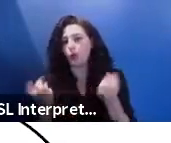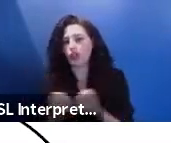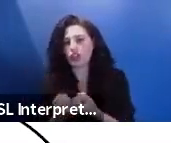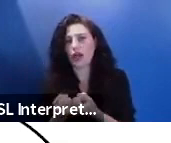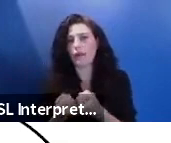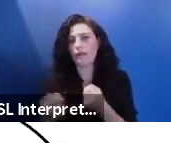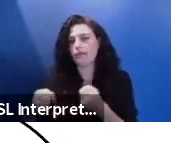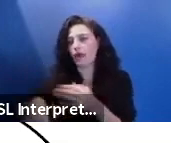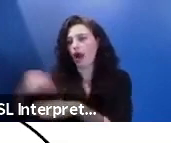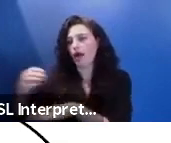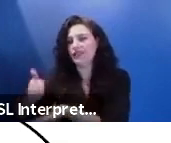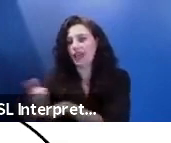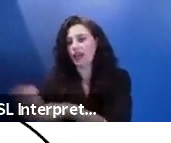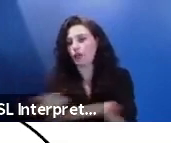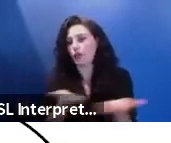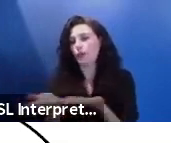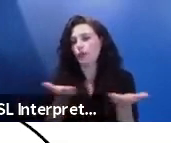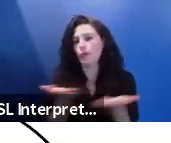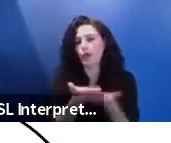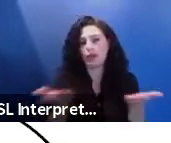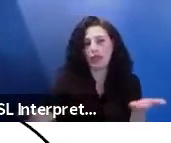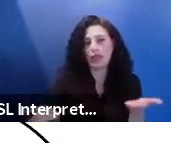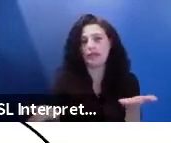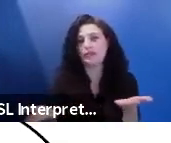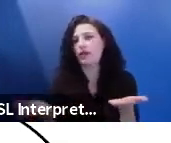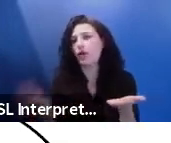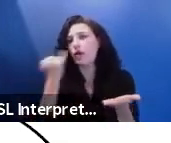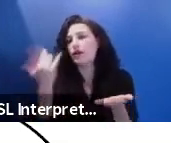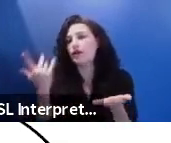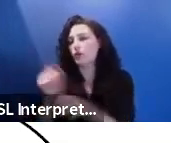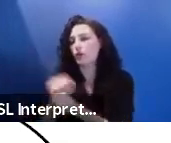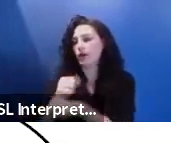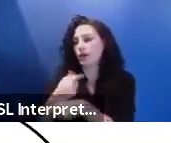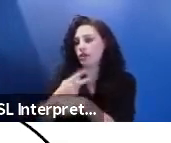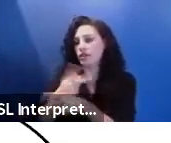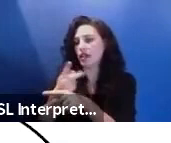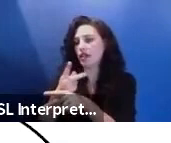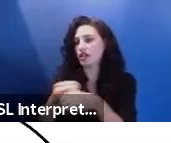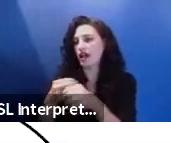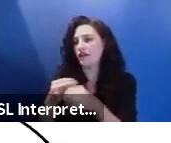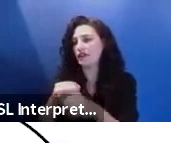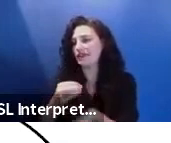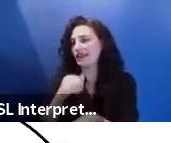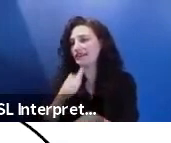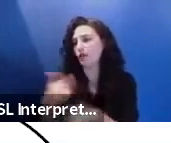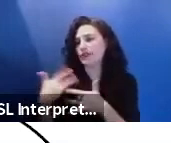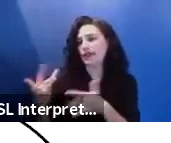that will be brought to the set. It includes people working in a production office who don't come to the set itself. People like that. The testing protocol for zone C